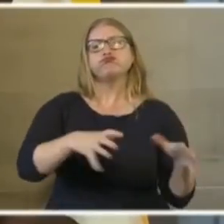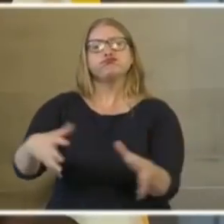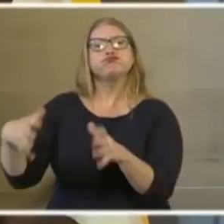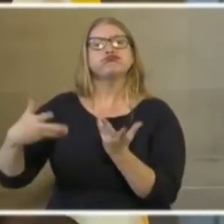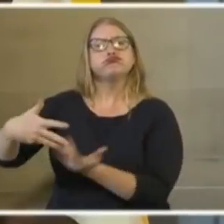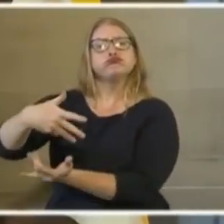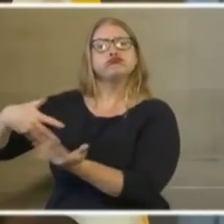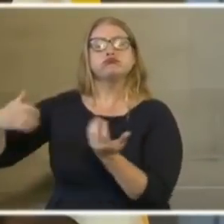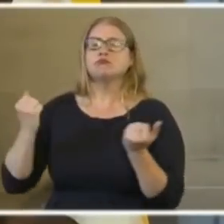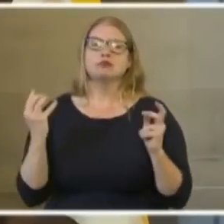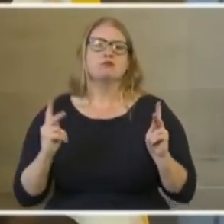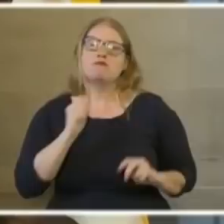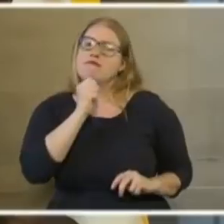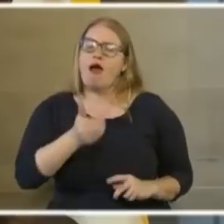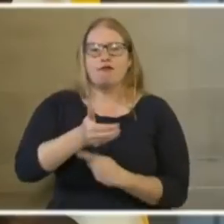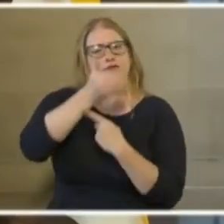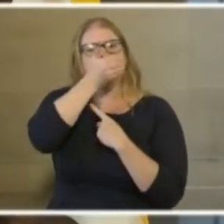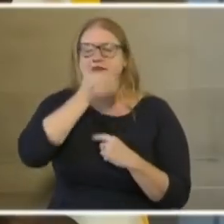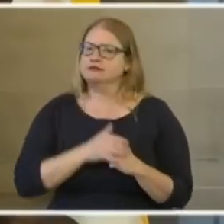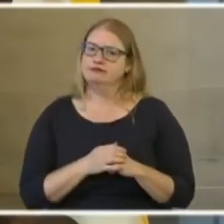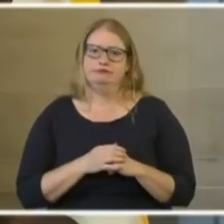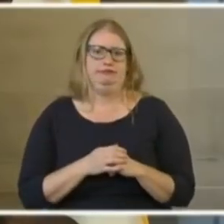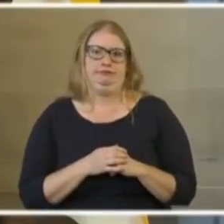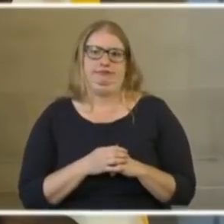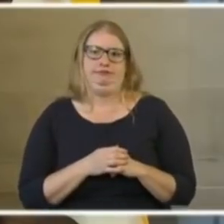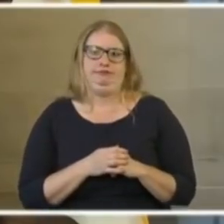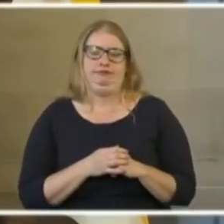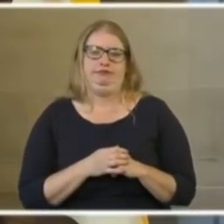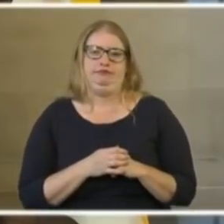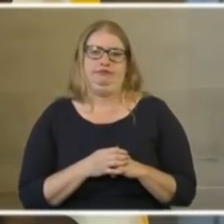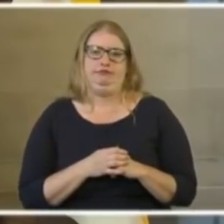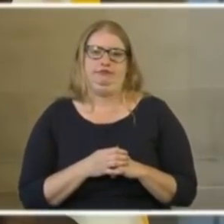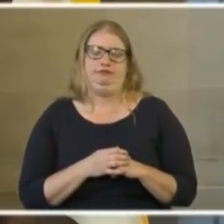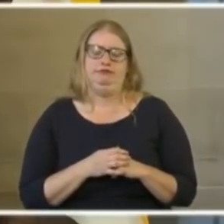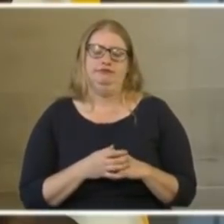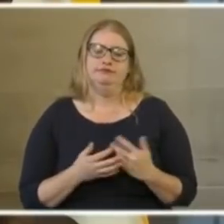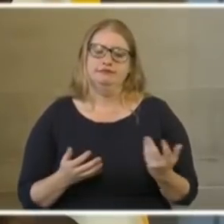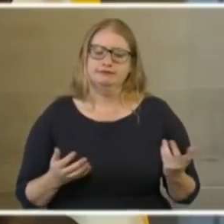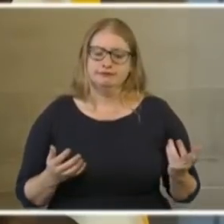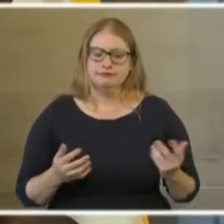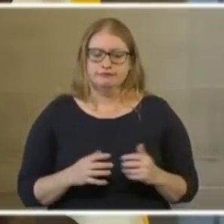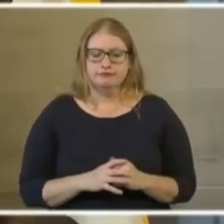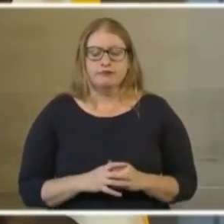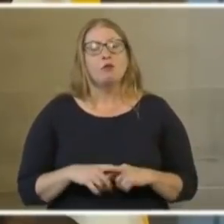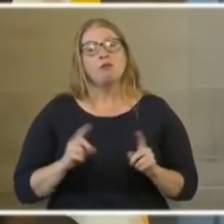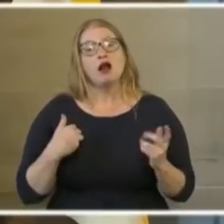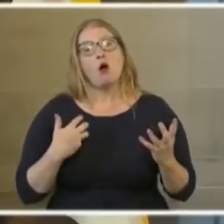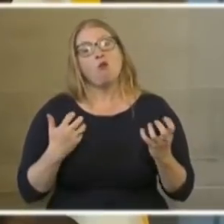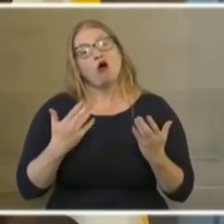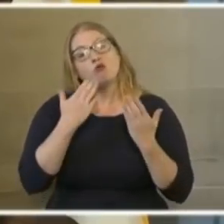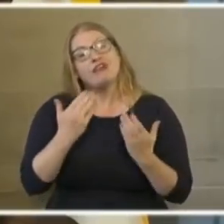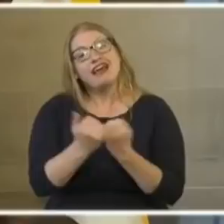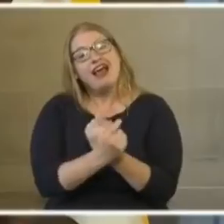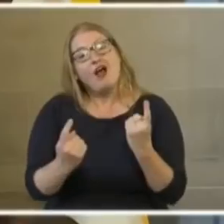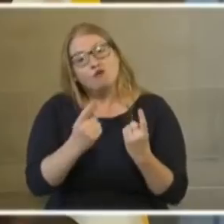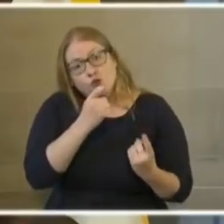HEALTHY AND SAFE. UNFORTUNATELY, THERE WERE STILL DOZENS OF GATHERINGS THROUGHOUT THE CITY AND MANY PEOPLE WERE NOT WEARING FACE COVERINGS OR A